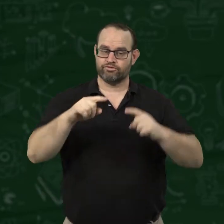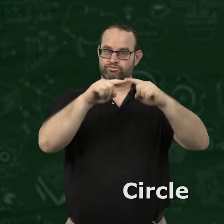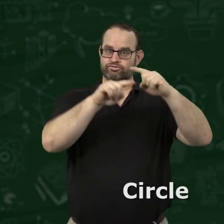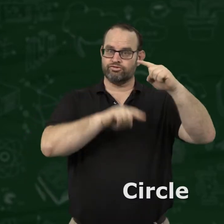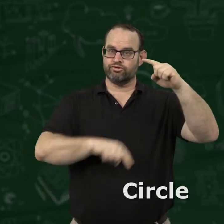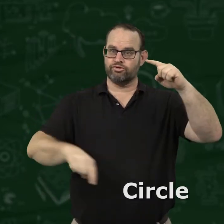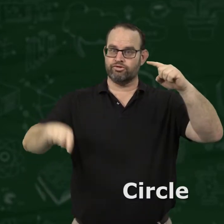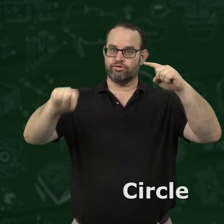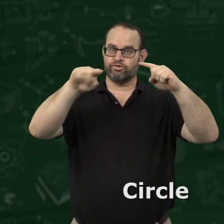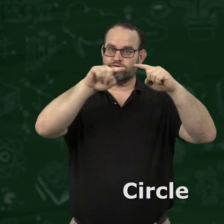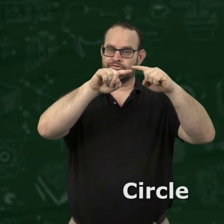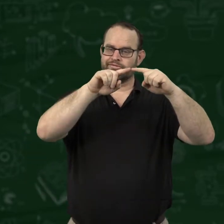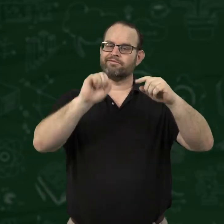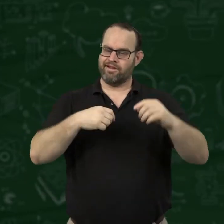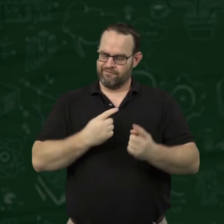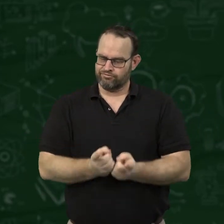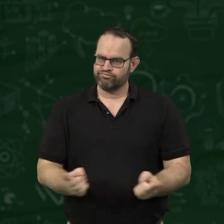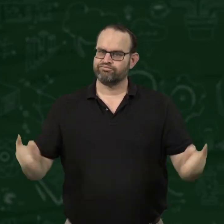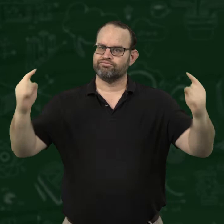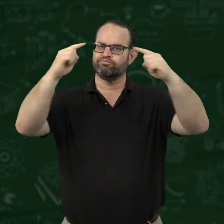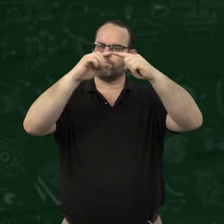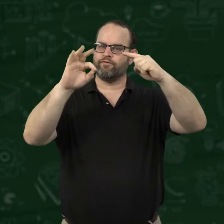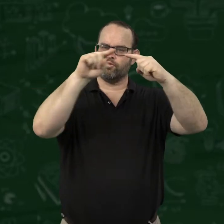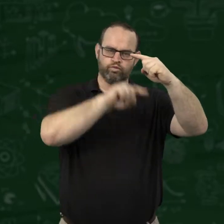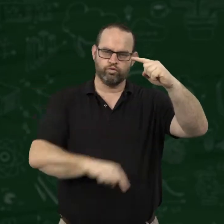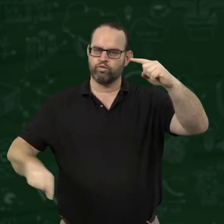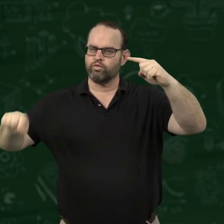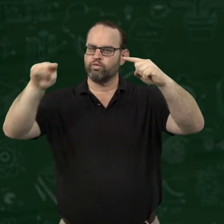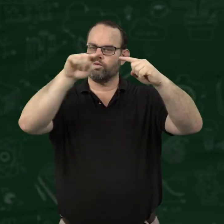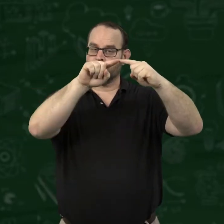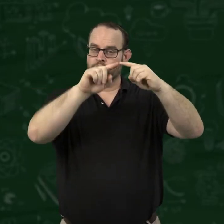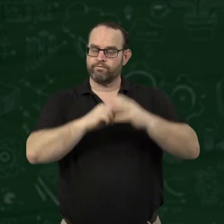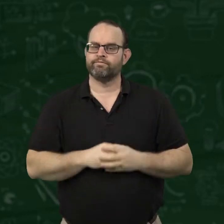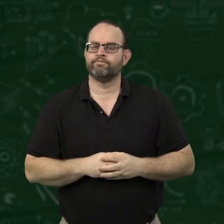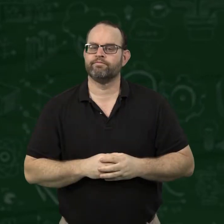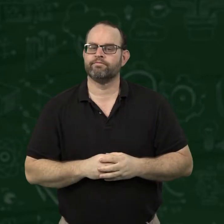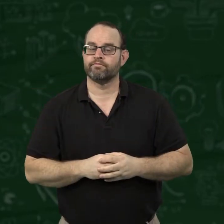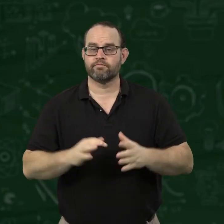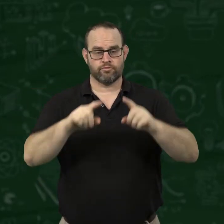This circle is a polygon.